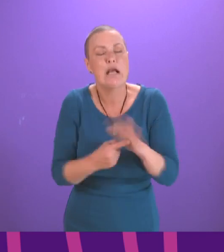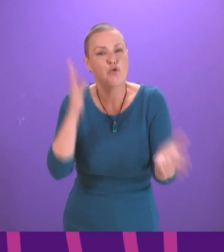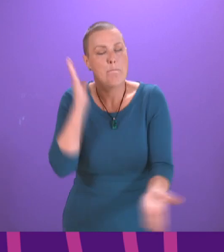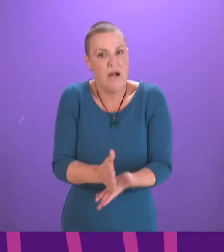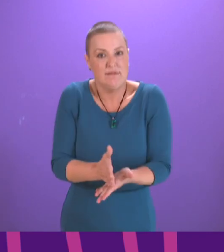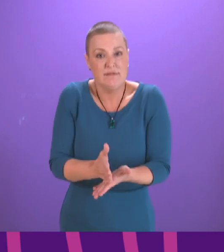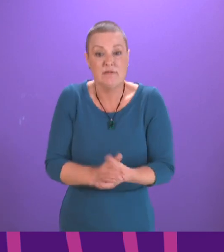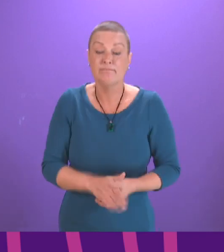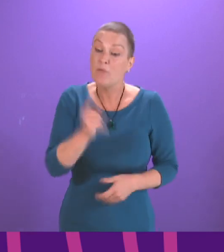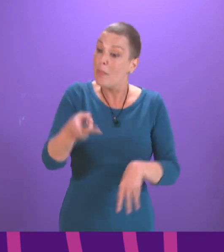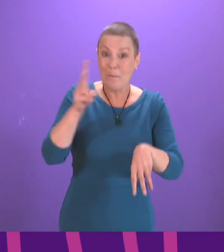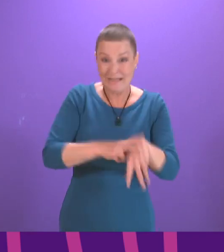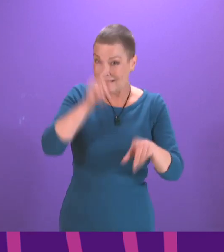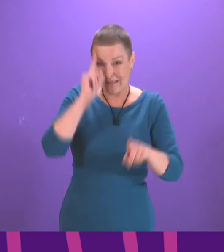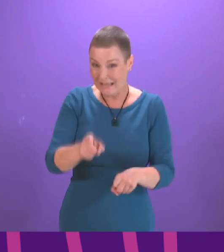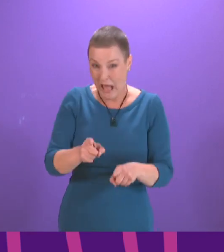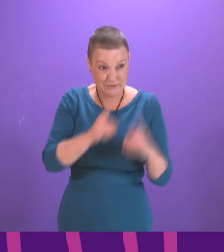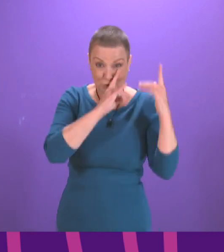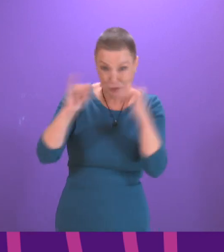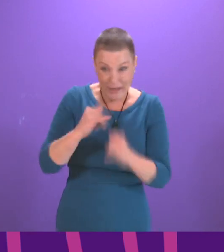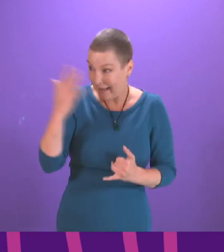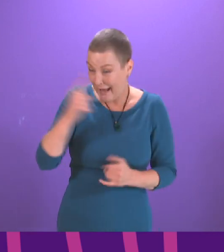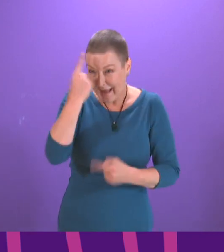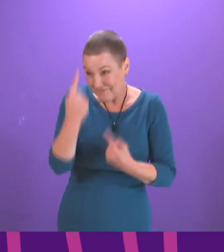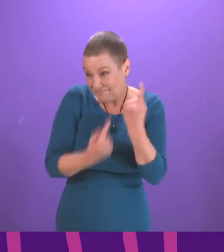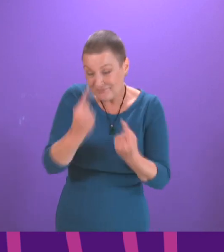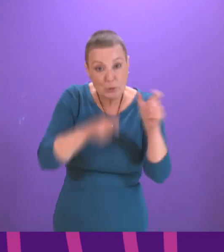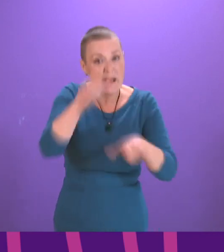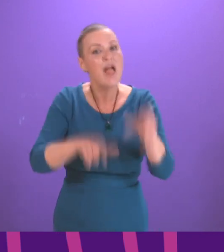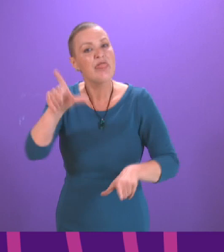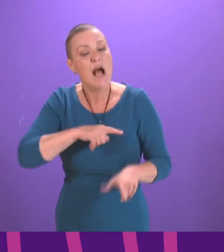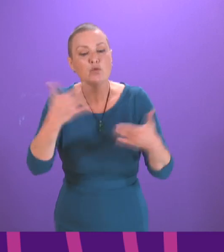to adhere. That is why the advice is in guidance at this stage and not regulation, but we will